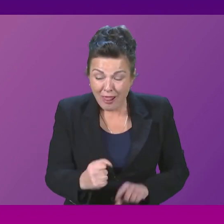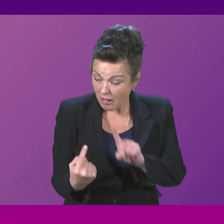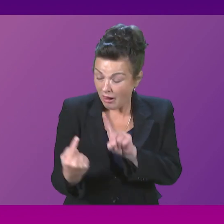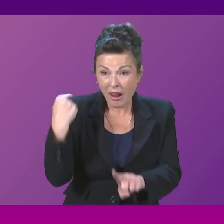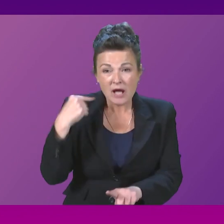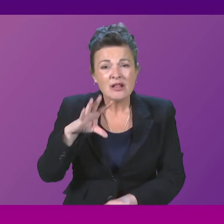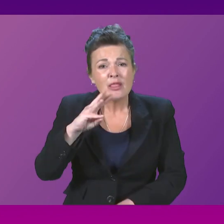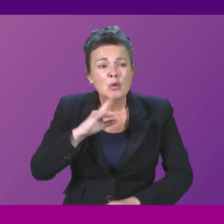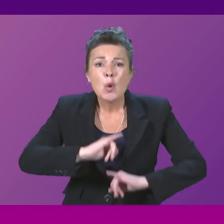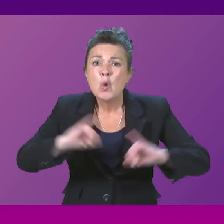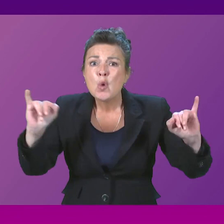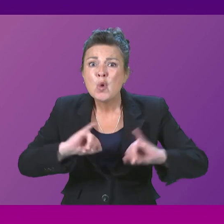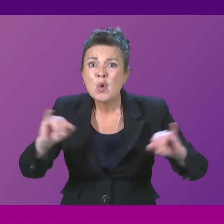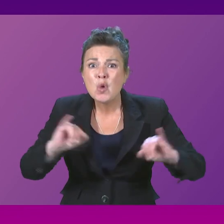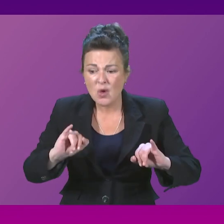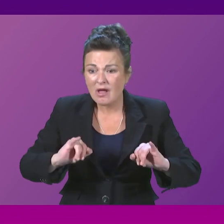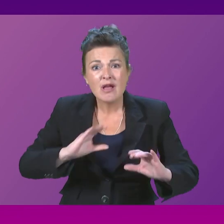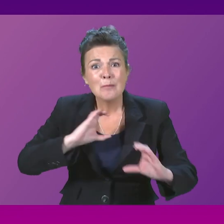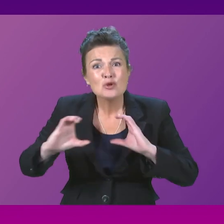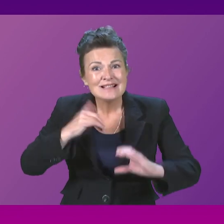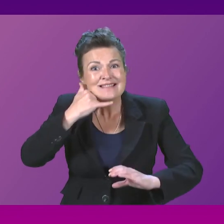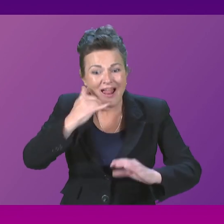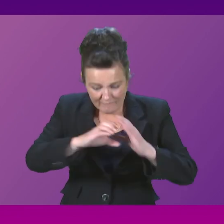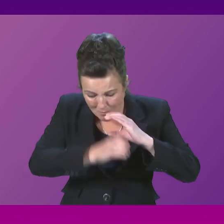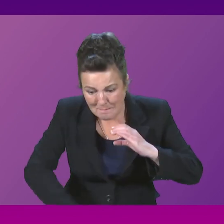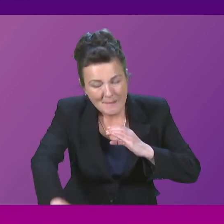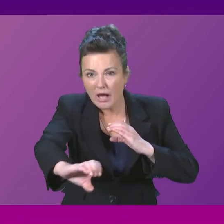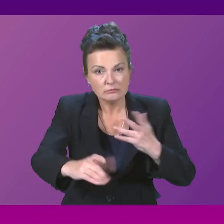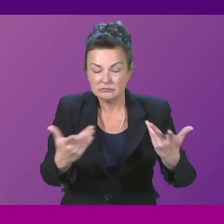As the emergency resilience plan kicked in, supported by the emergency services—to whom